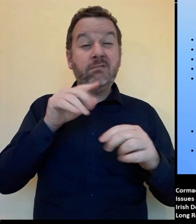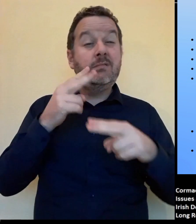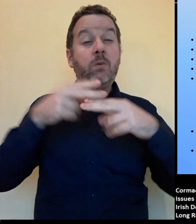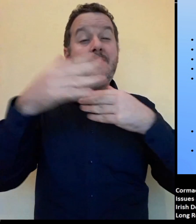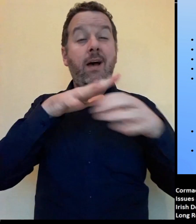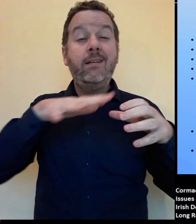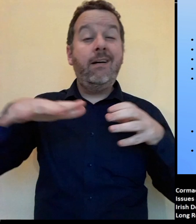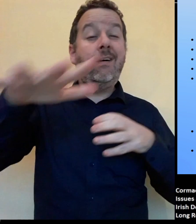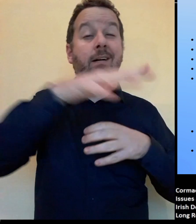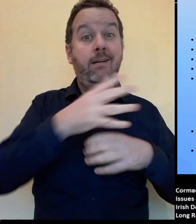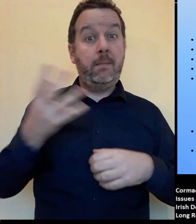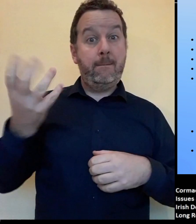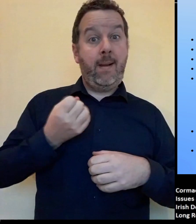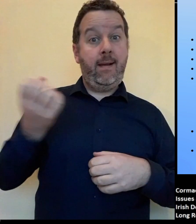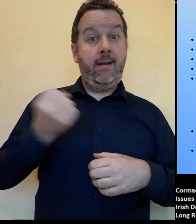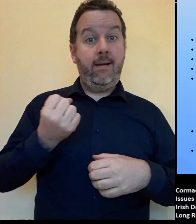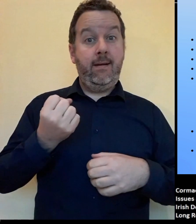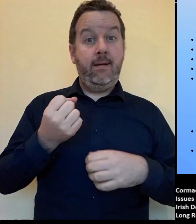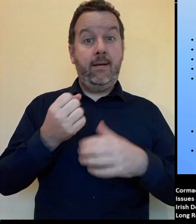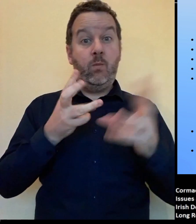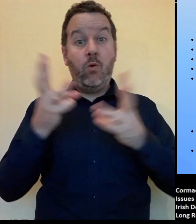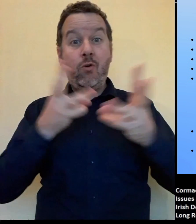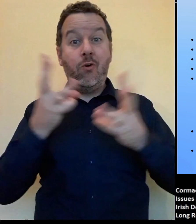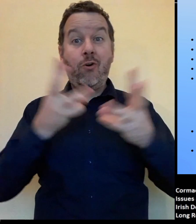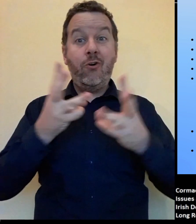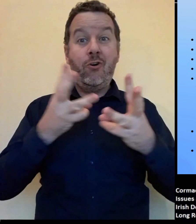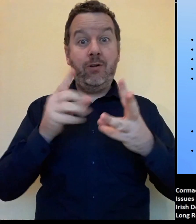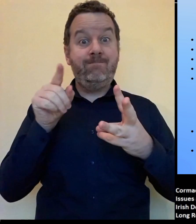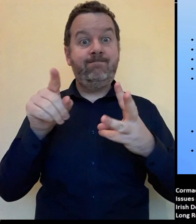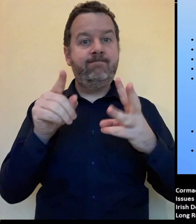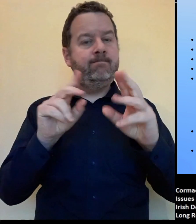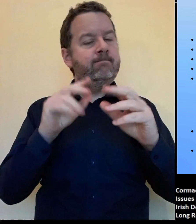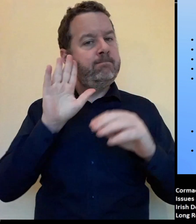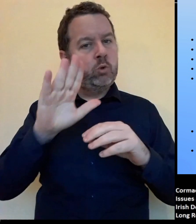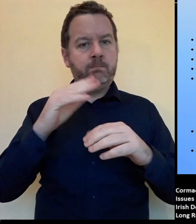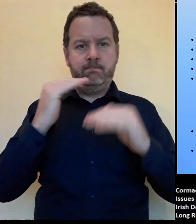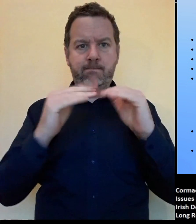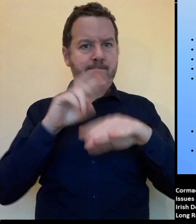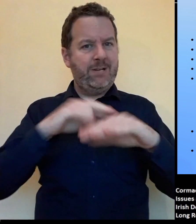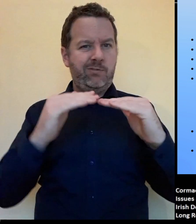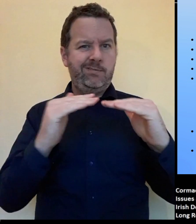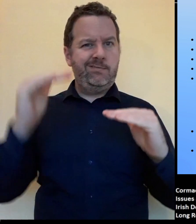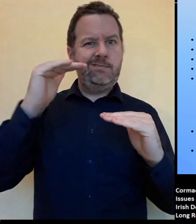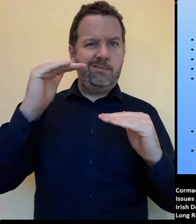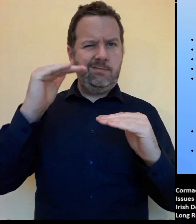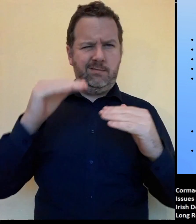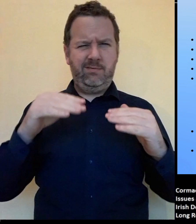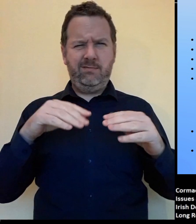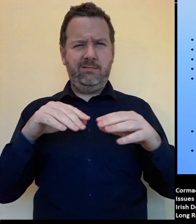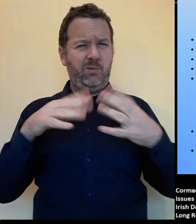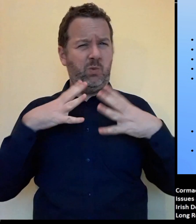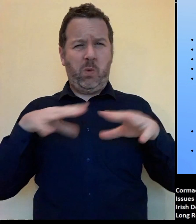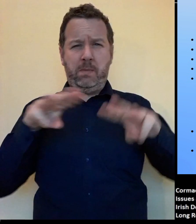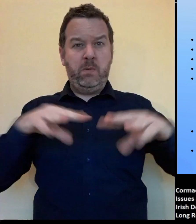than conditions for any paid work outside, to dissuade people from entering,